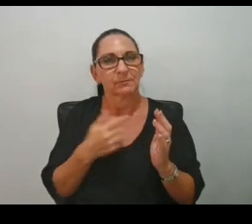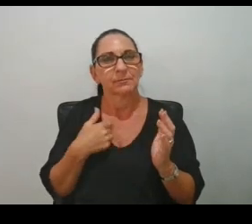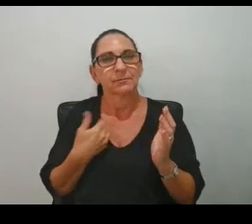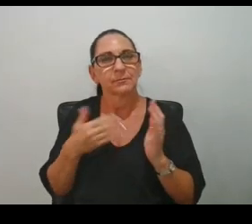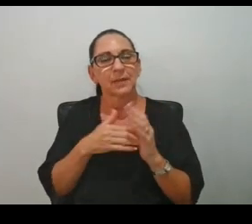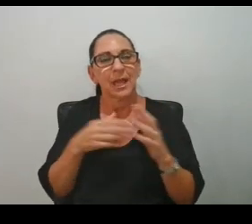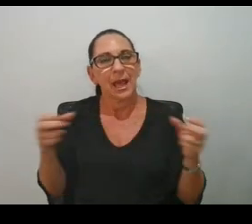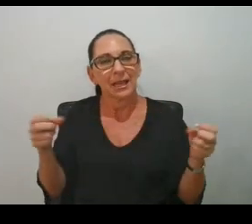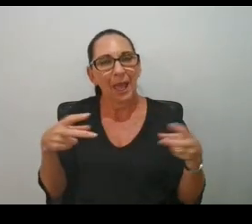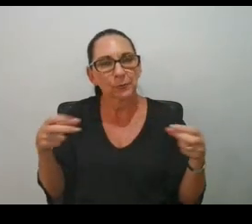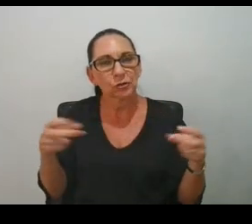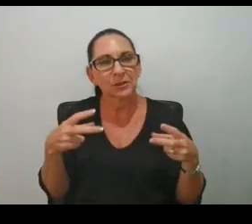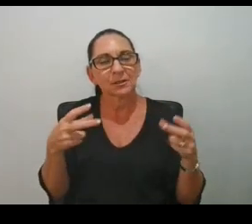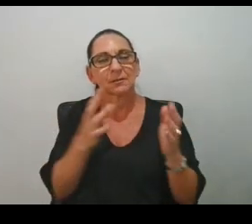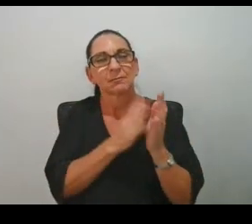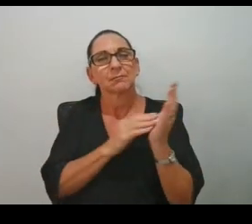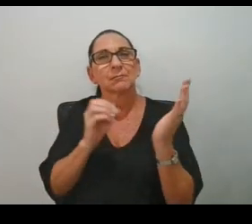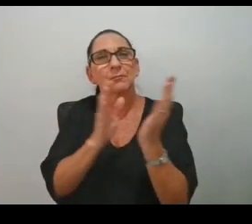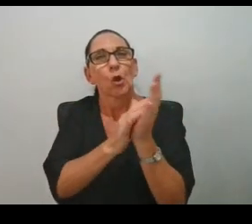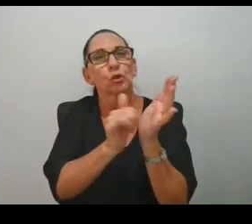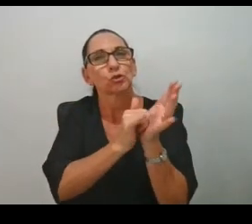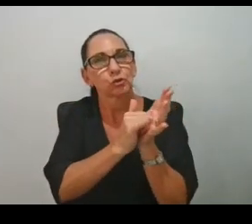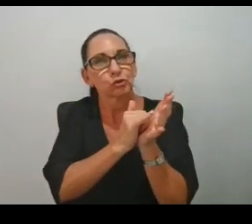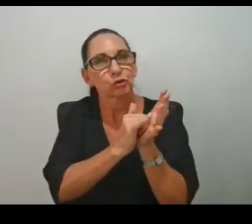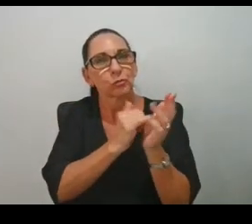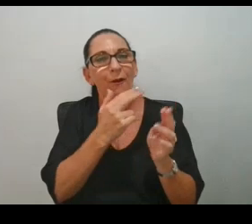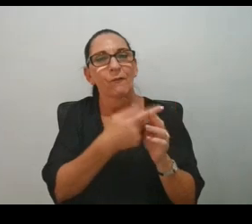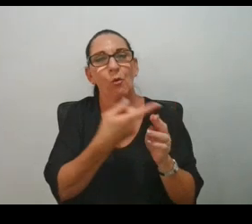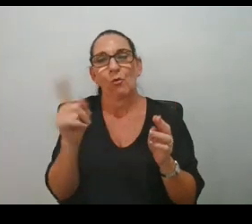the recordings on our YouTube channel which are all publicly available and we'll send you a link